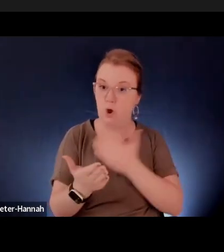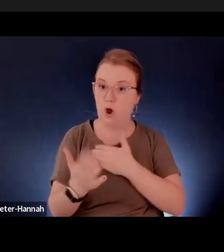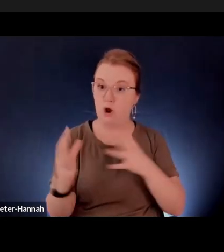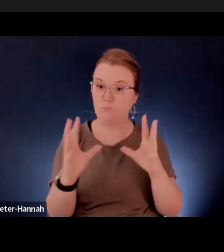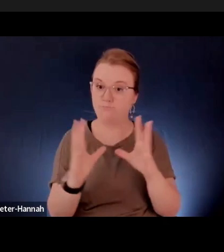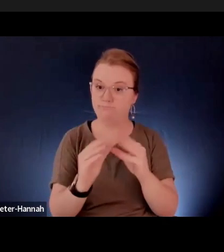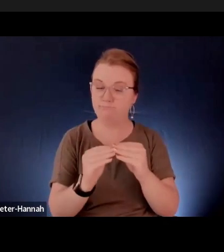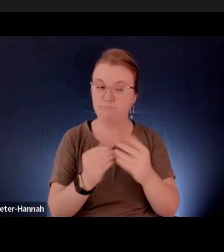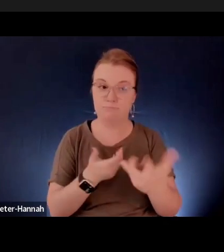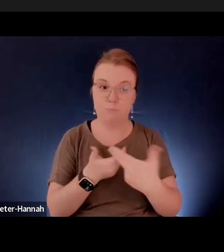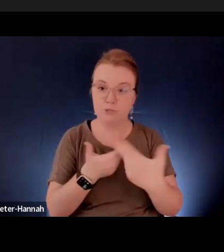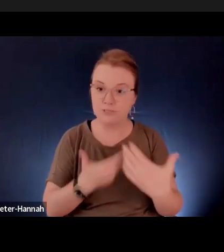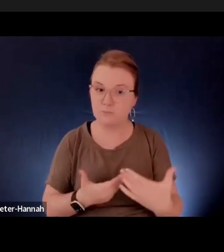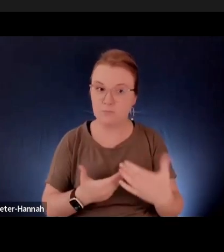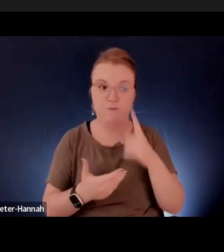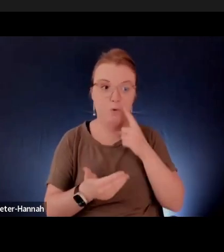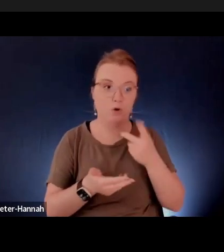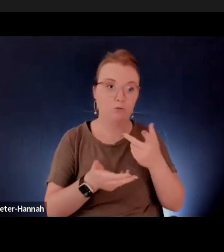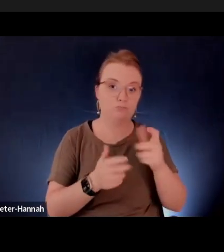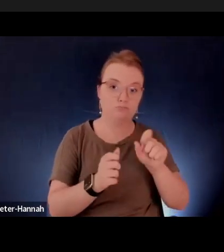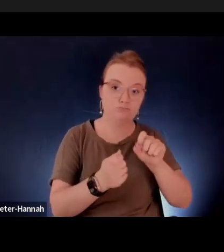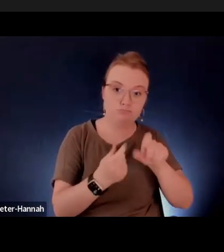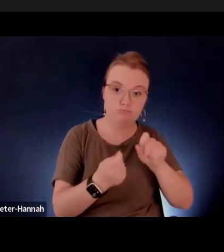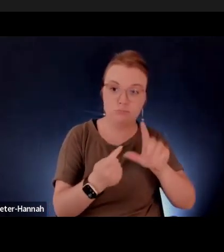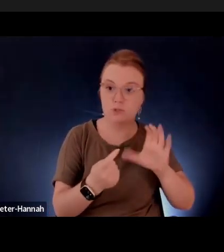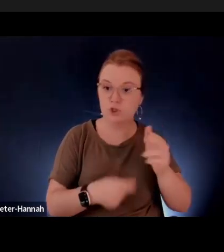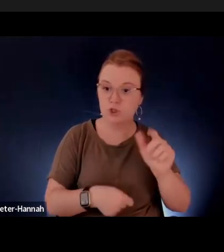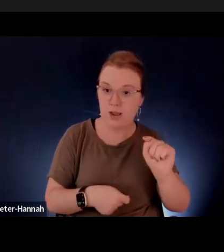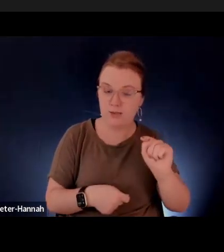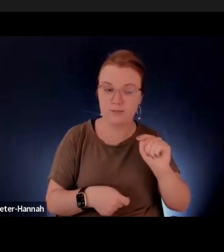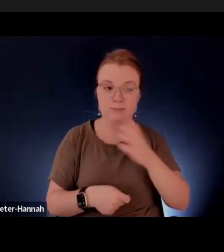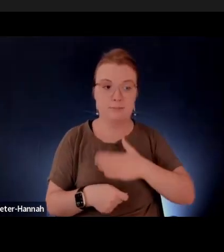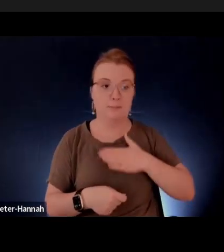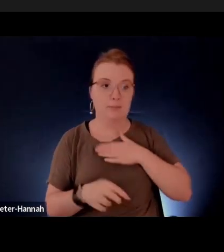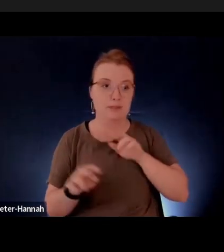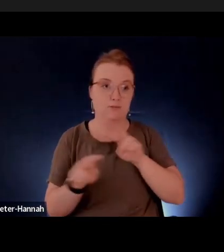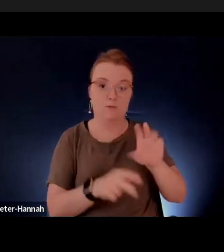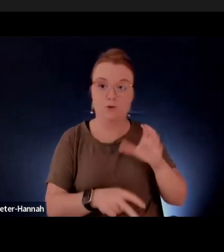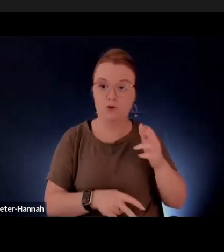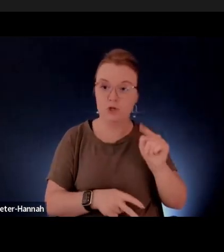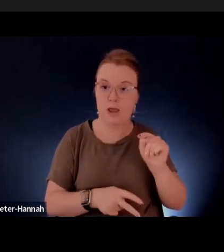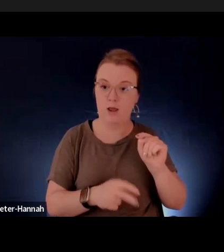for engaging in the chat today. Please see the chat box for our feedback survey for this session.